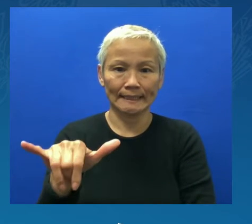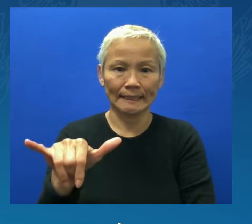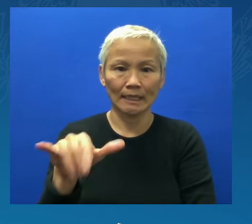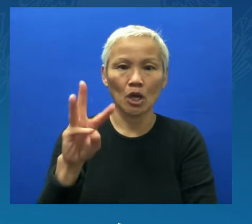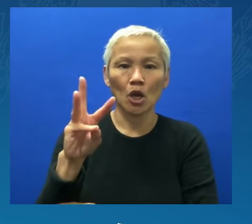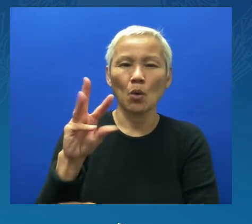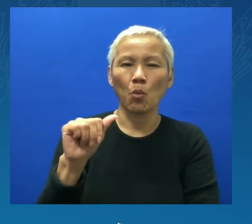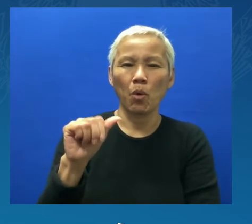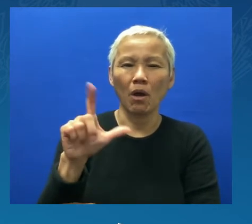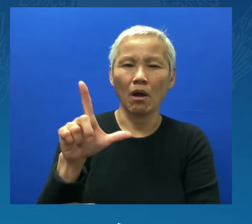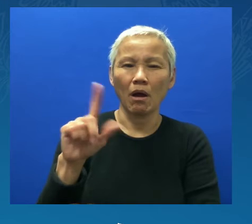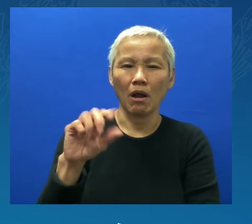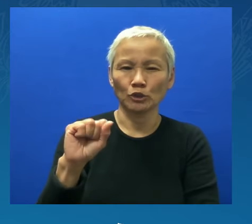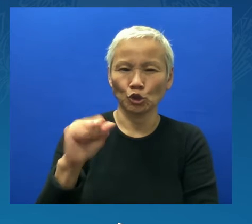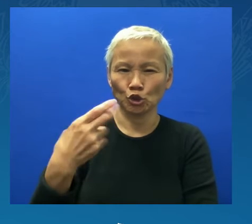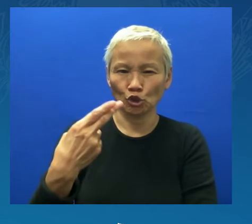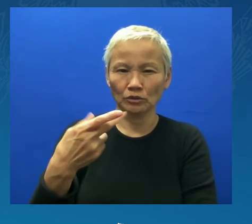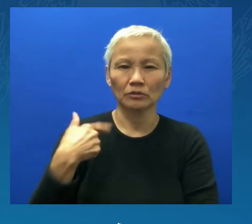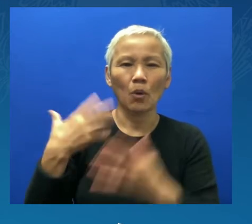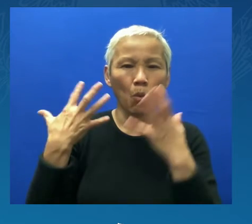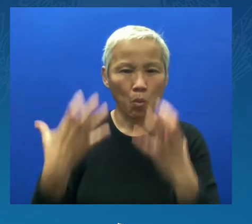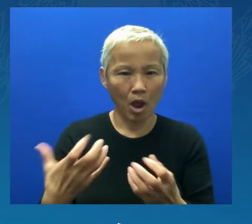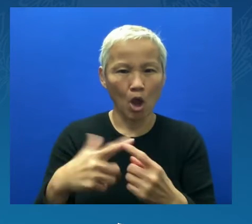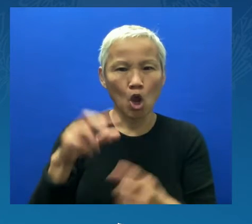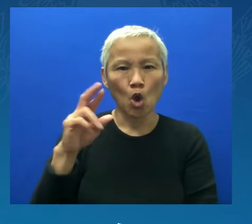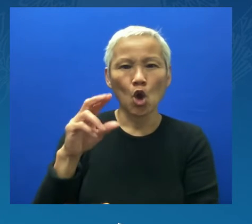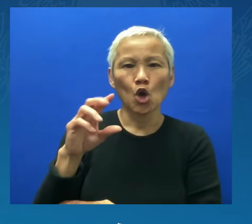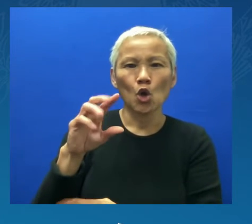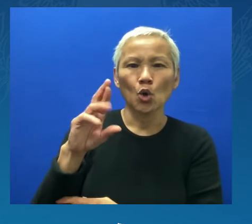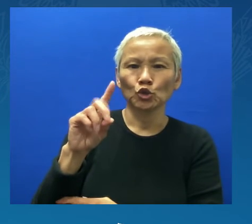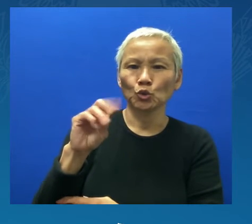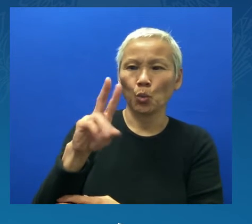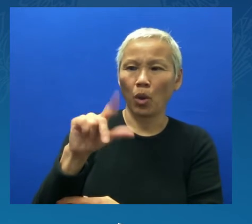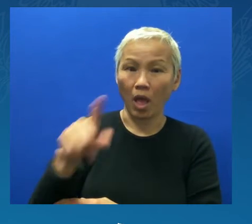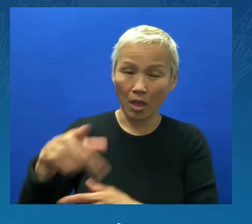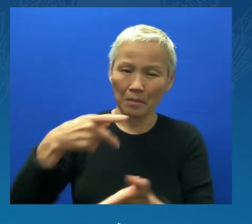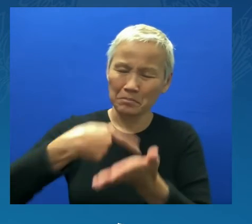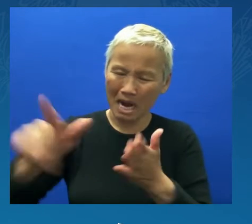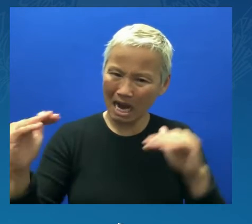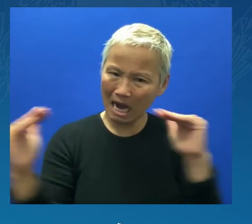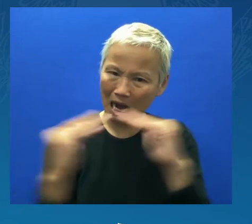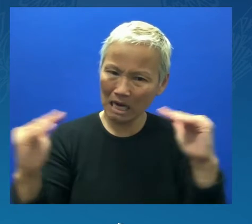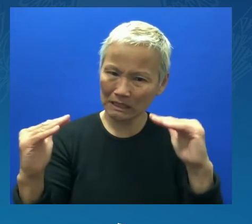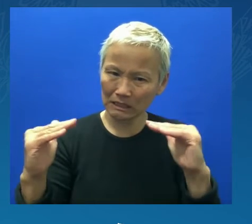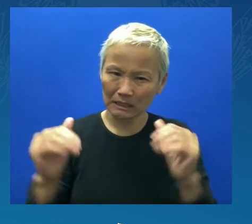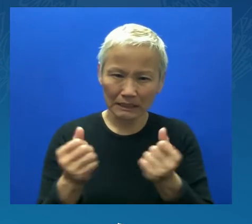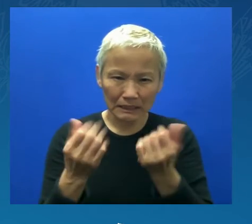and give them their benefits -- and recognize what still we have to do